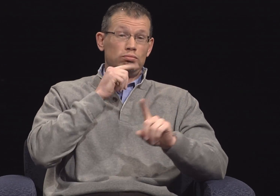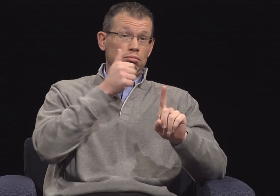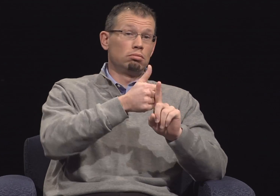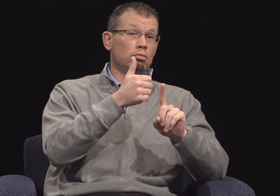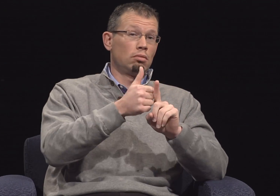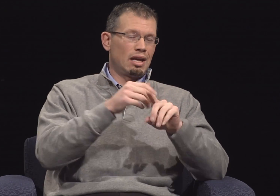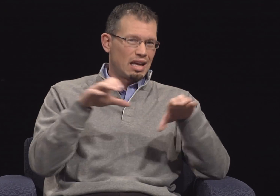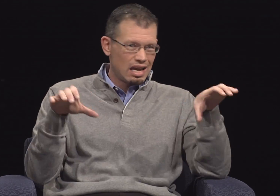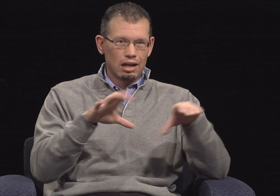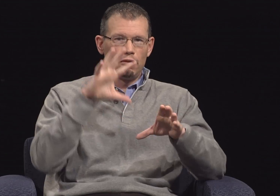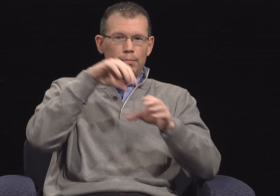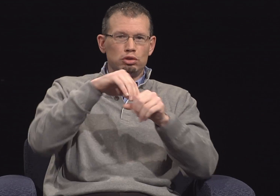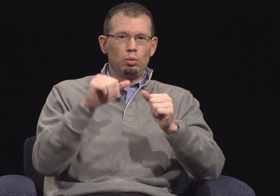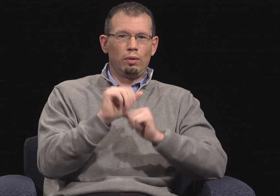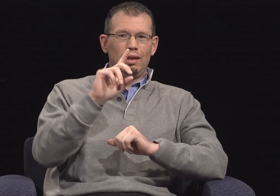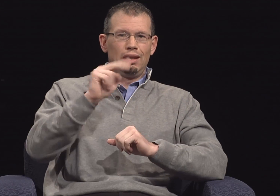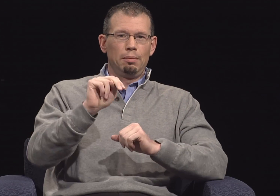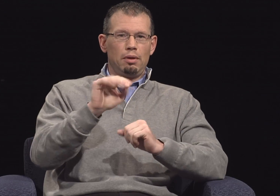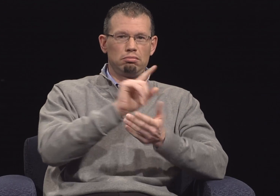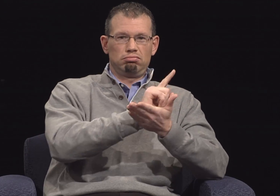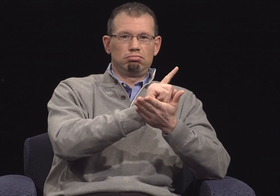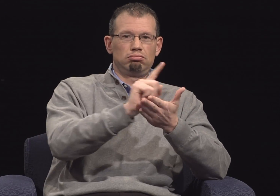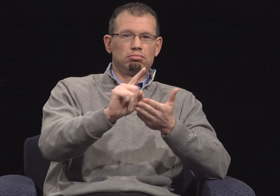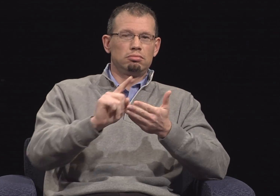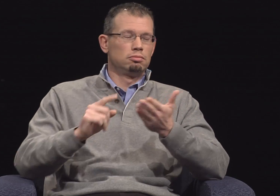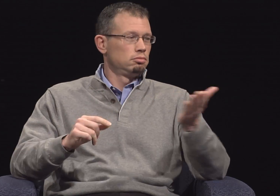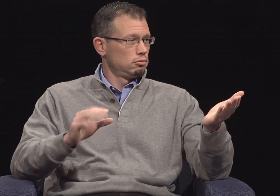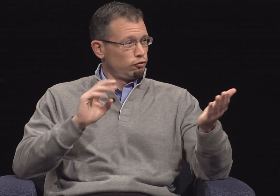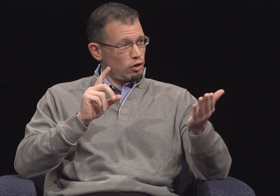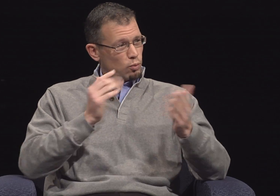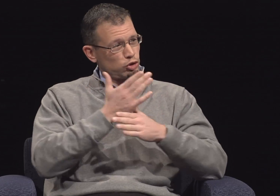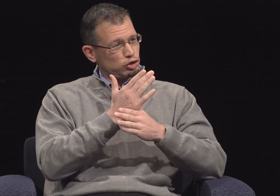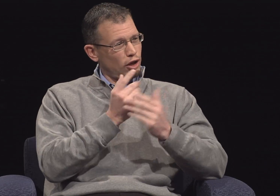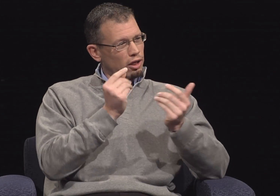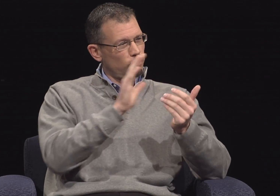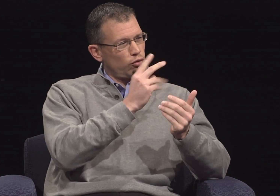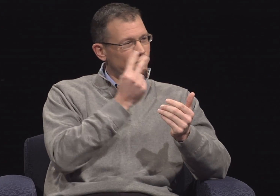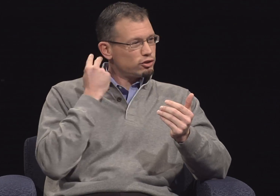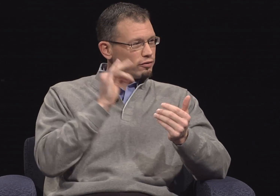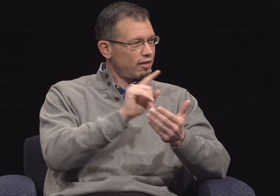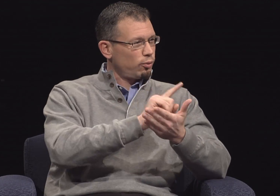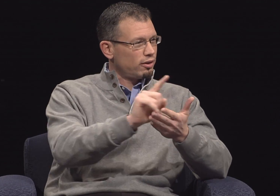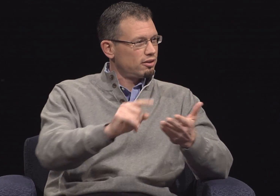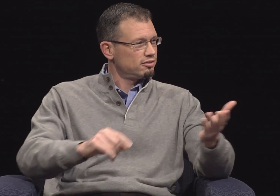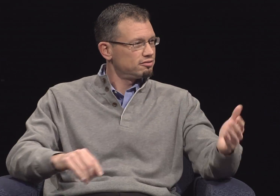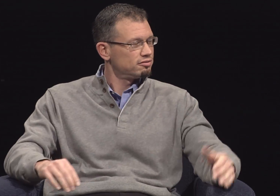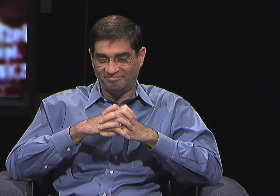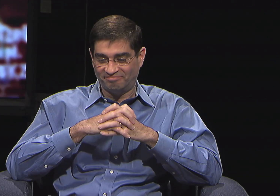who was involved in DPN that week. Fred, can you share some of your reflections of the week?